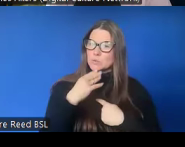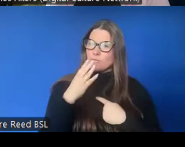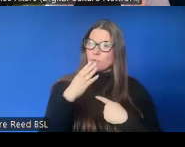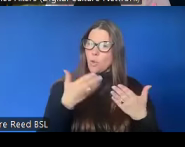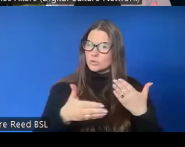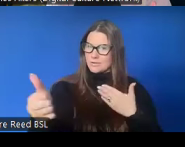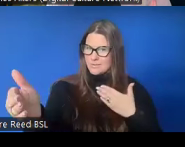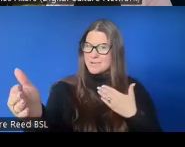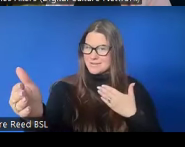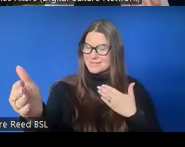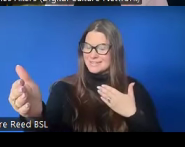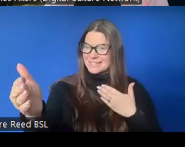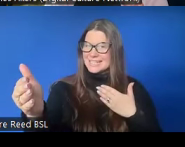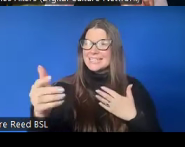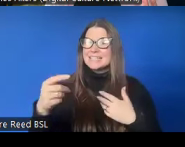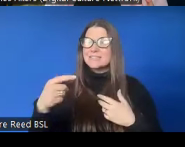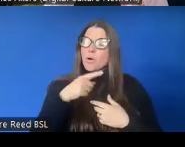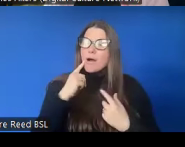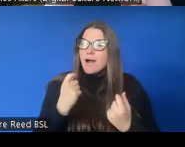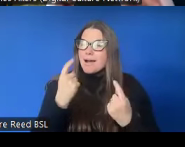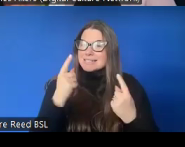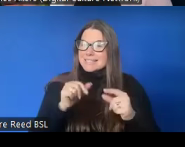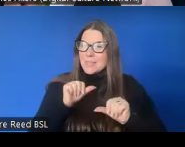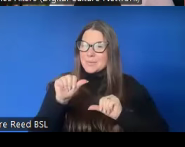It's hard to do this process and think about all the data we're collecting,